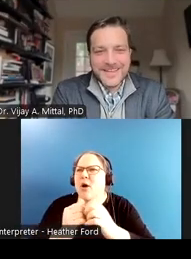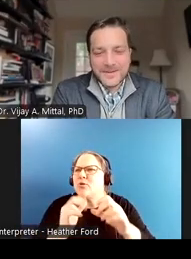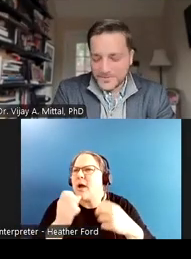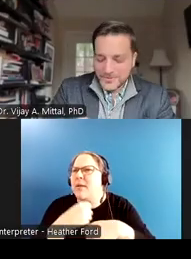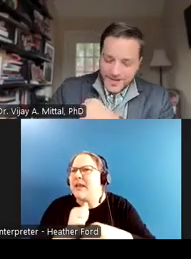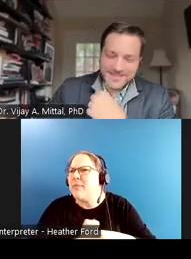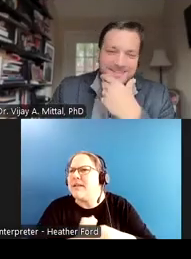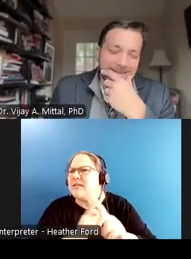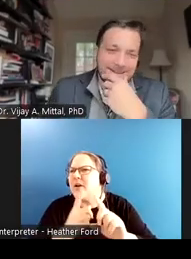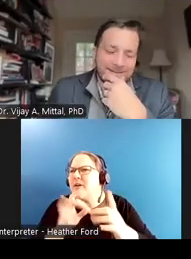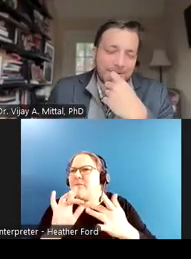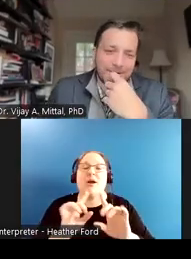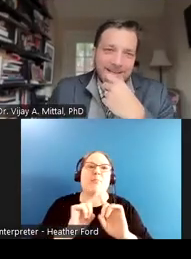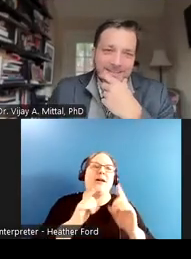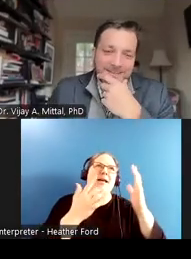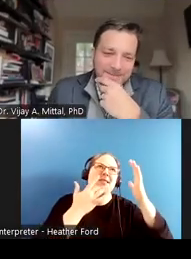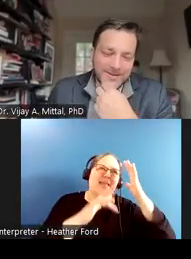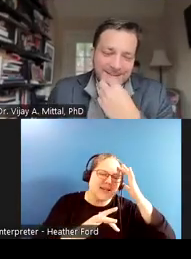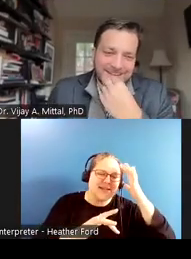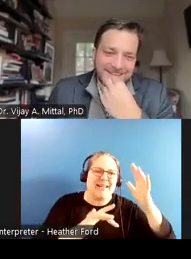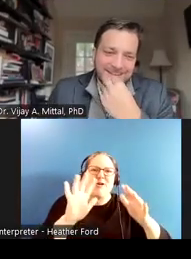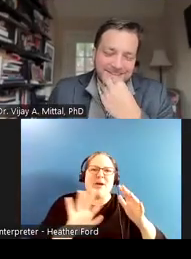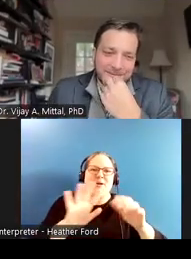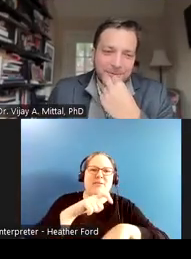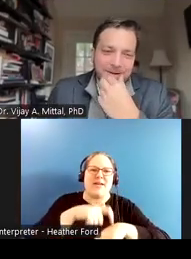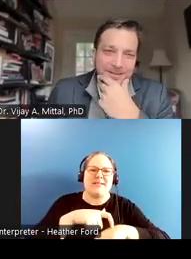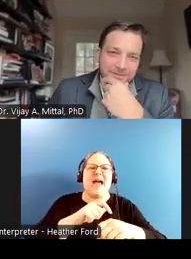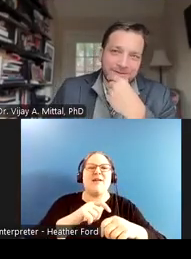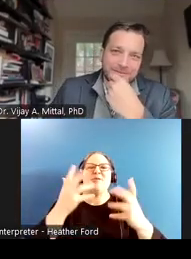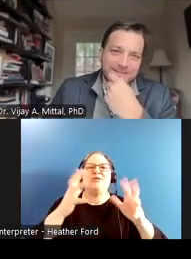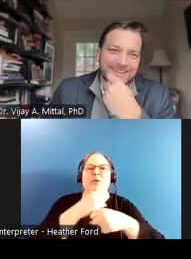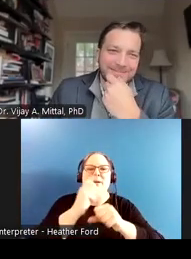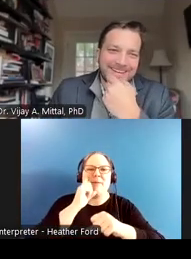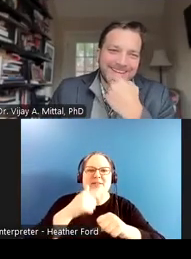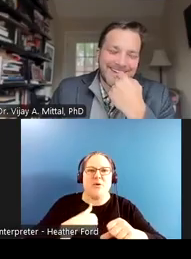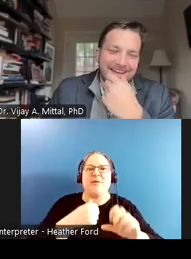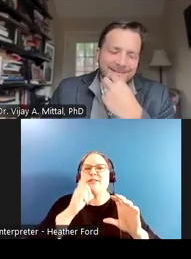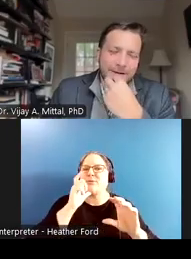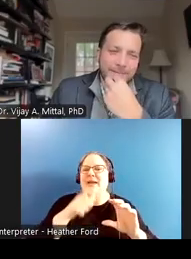they computerized it uh right around that time. So I I I got to avoid electrocuting myself and